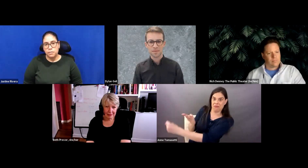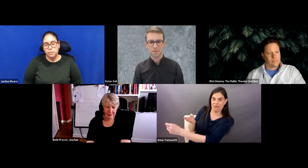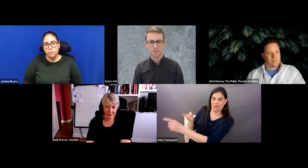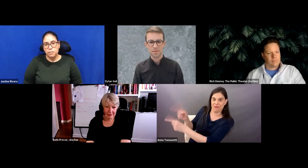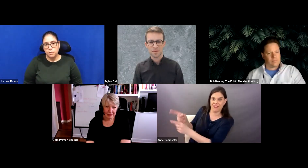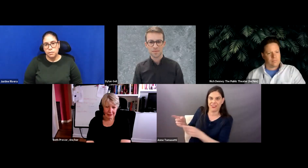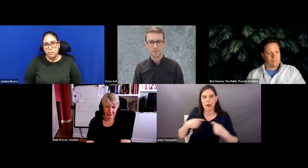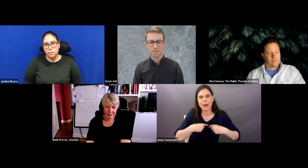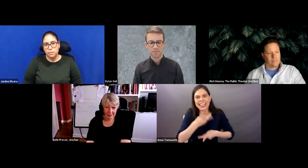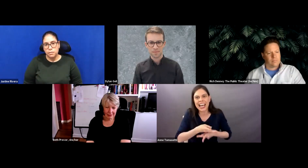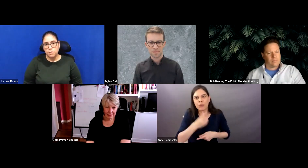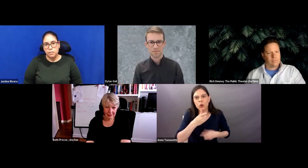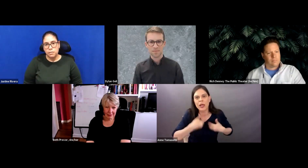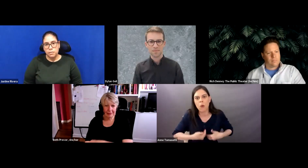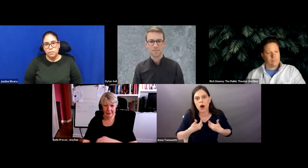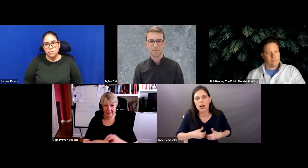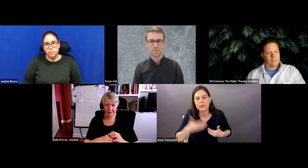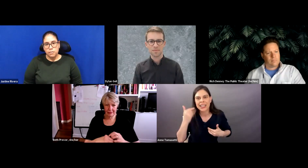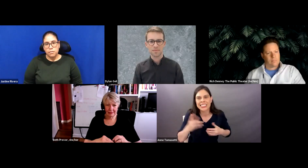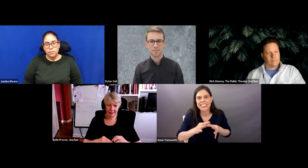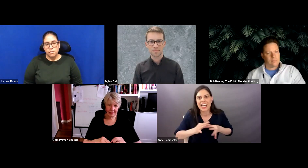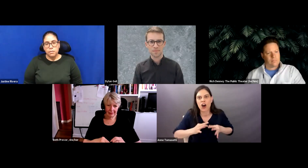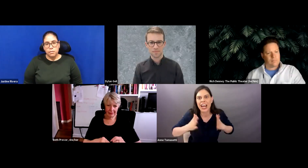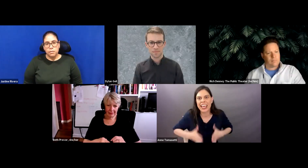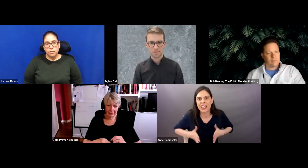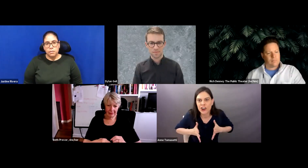was moving, and he was showing you where the boss was. And it